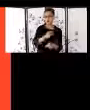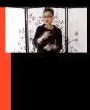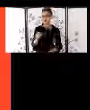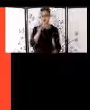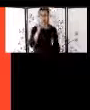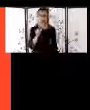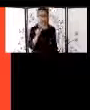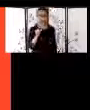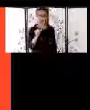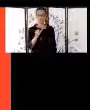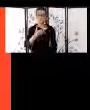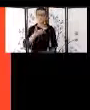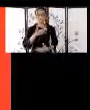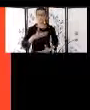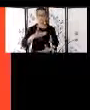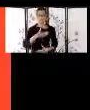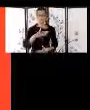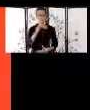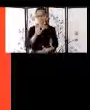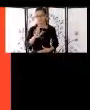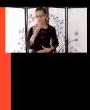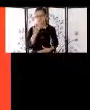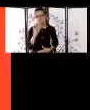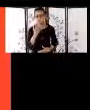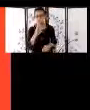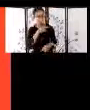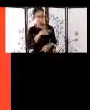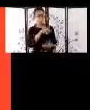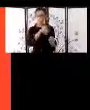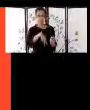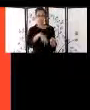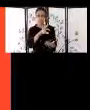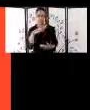to them and their communities. They clearly understand their artistic vision and who their